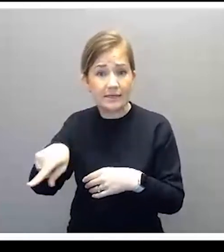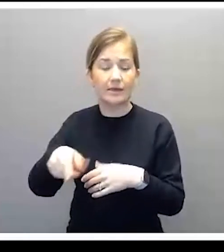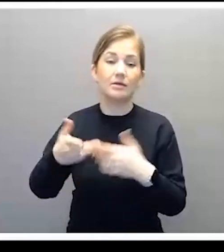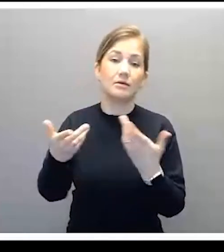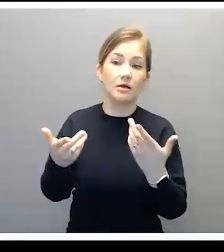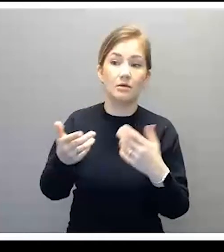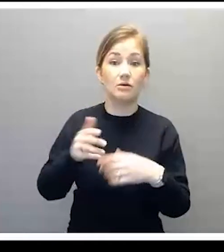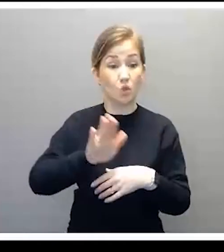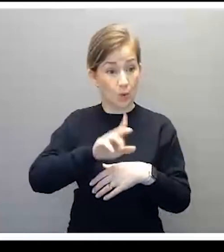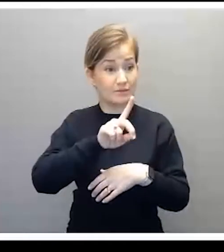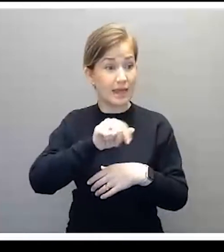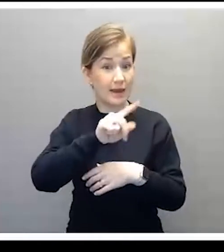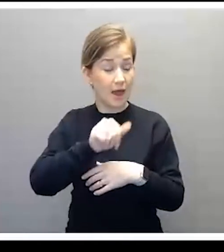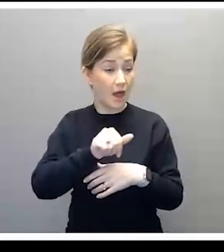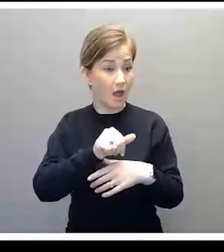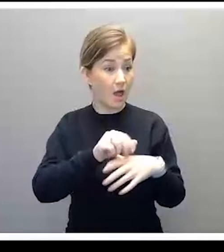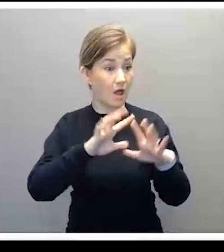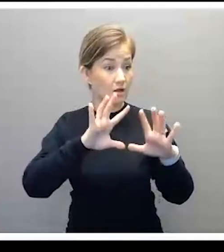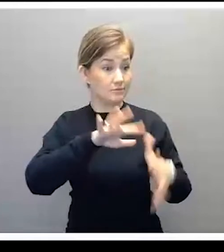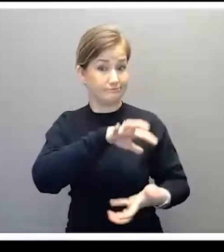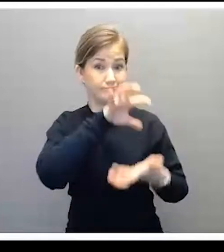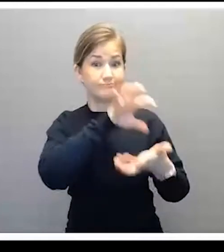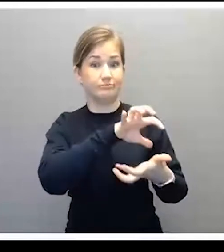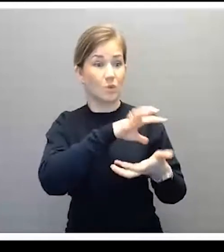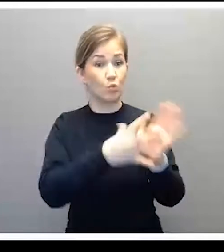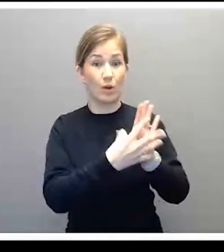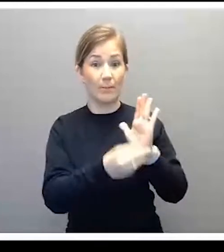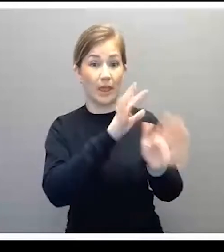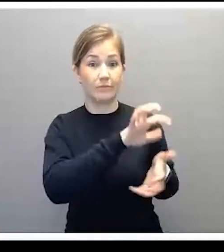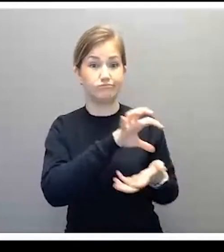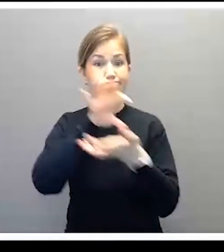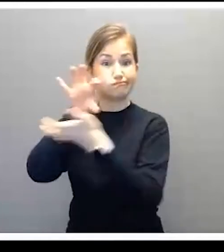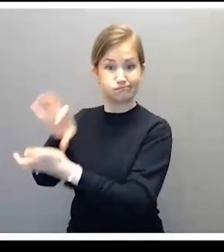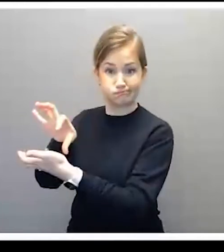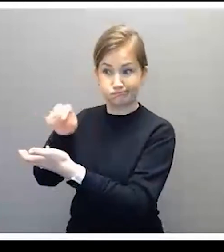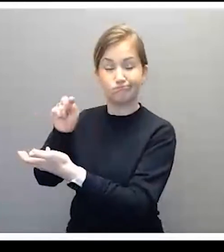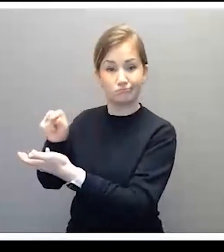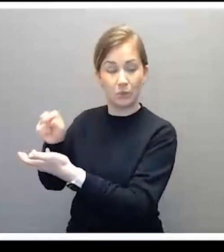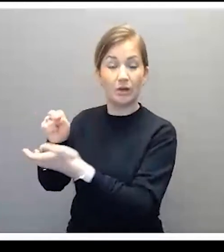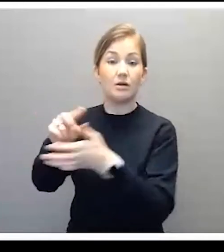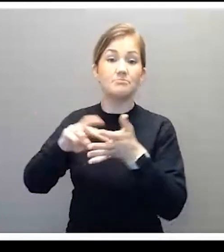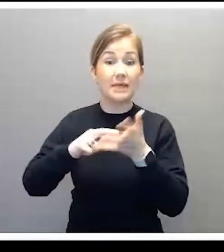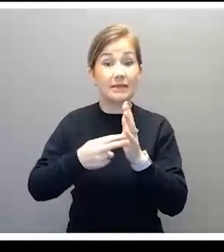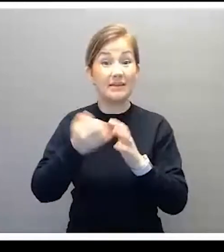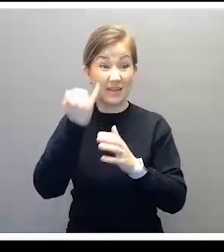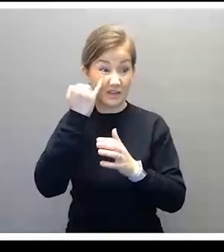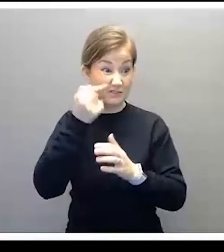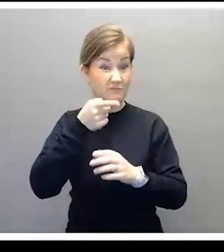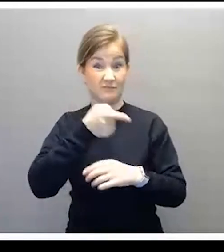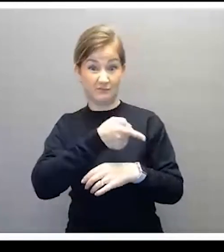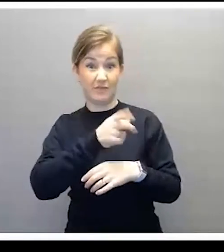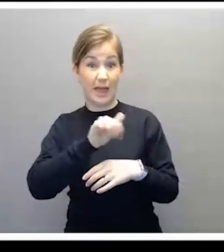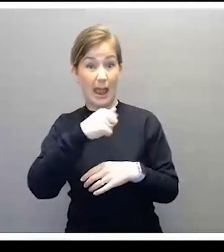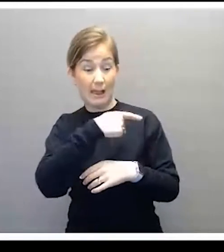To be able to have your data there sitting there in a warm standby mode. Such that if you wanna fail your application over